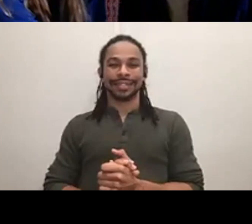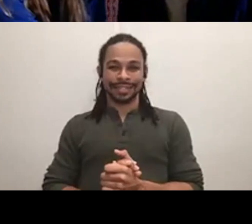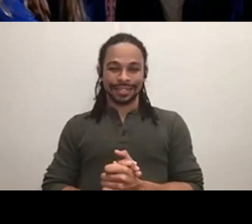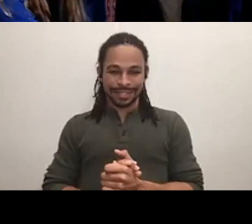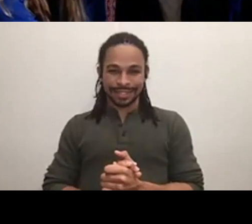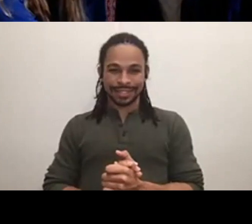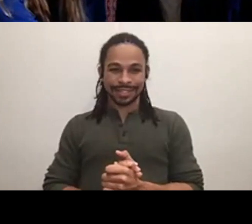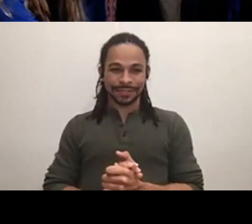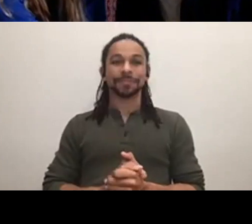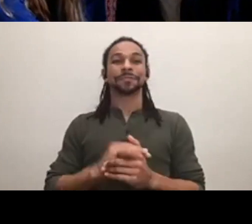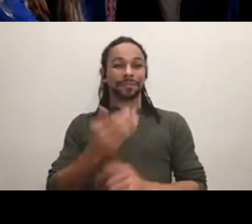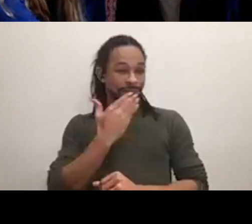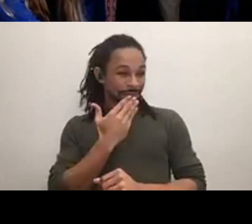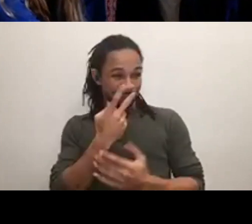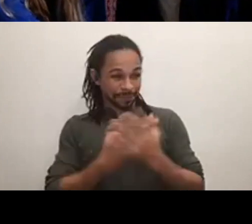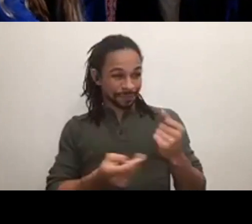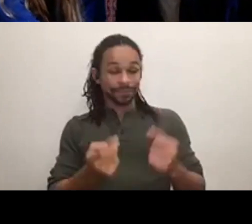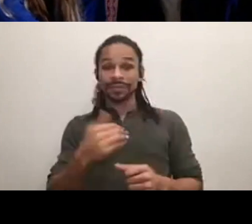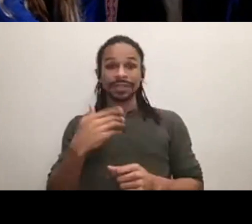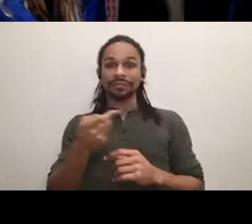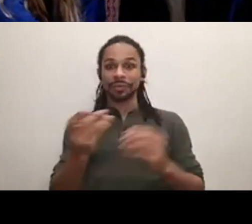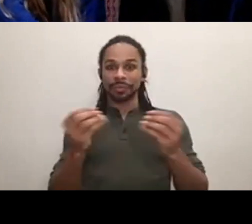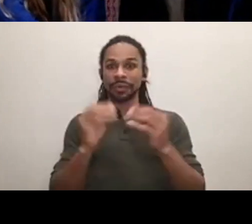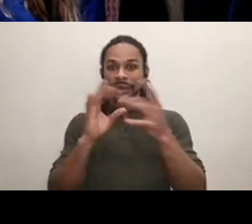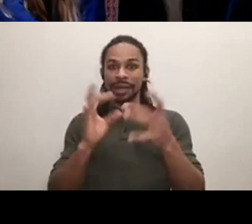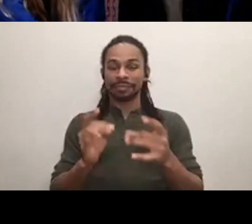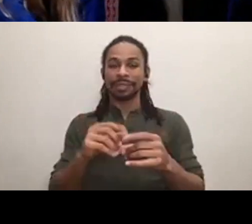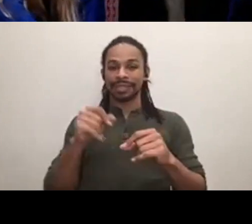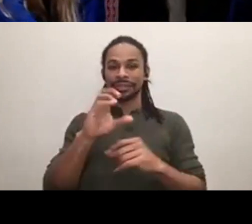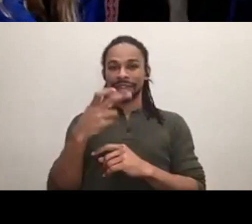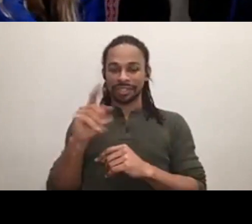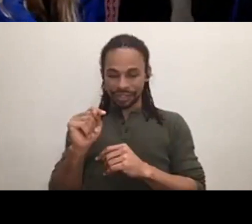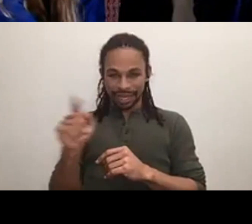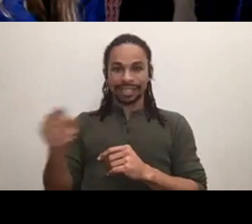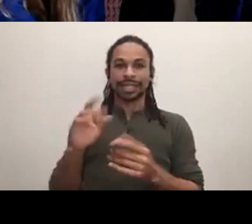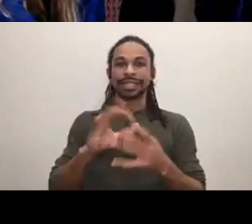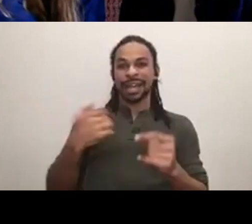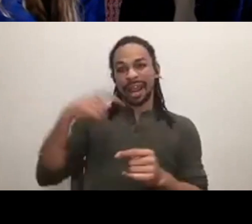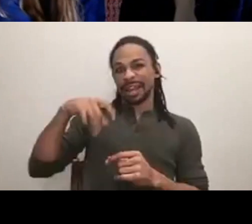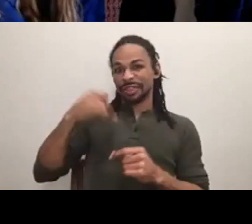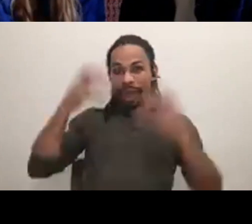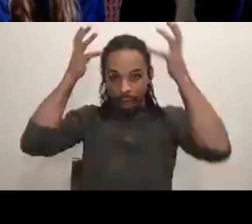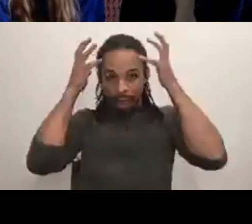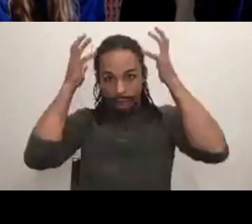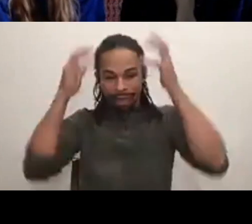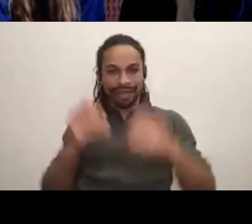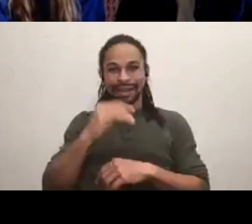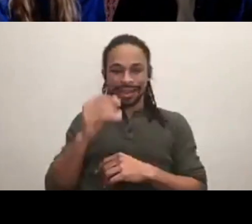and I is just that like we're so interested in what other people think about alt-text and how they're approaching it and so, yeah, that's what we're aiming